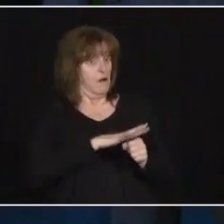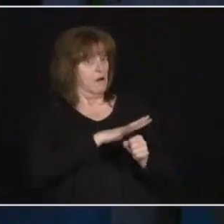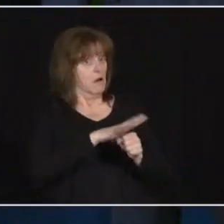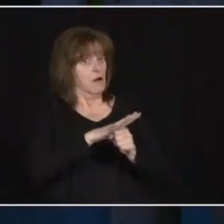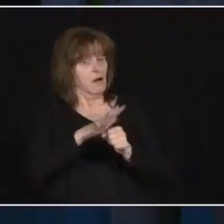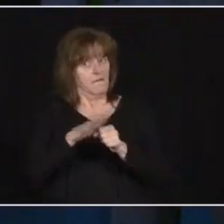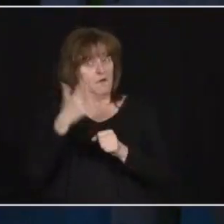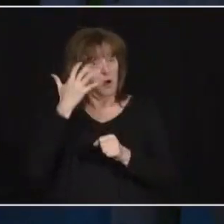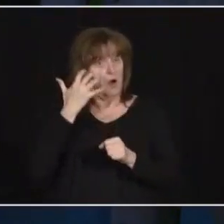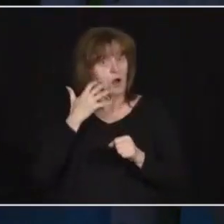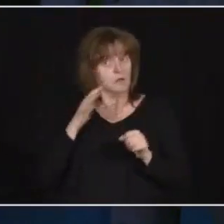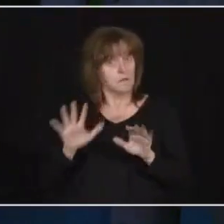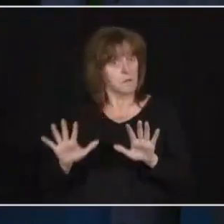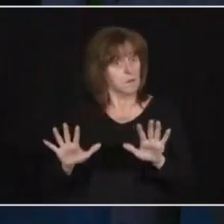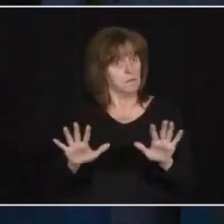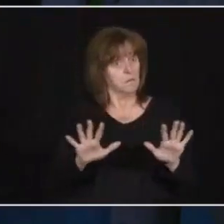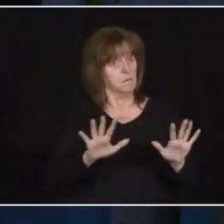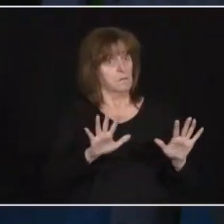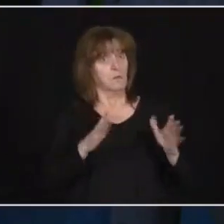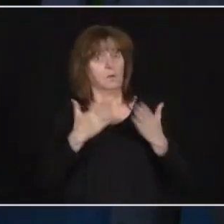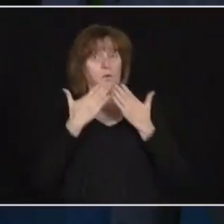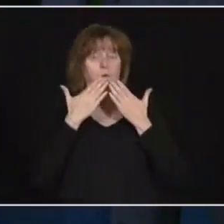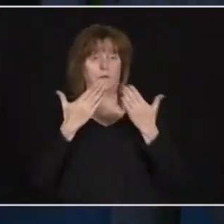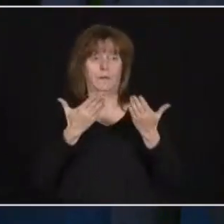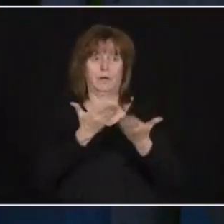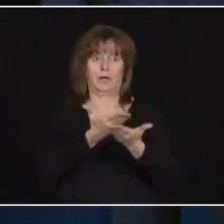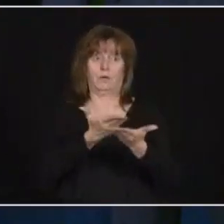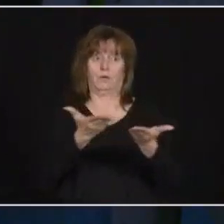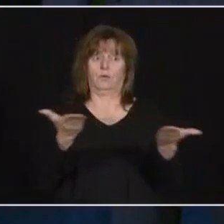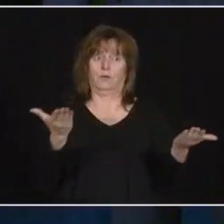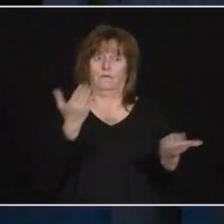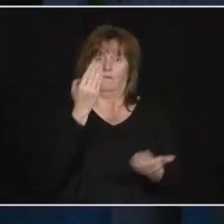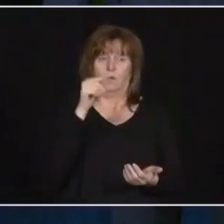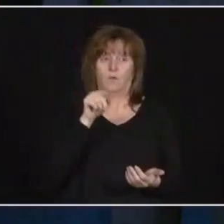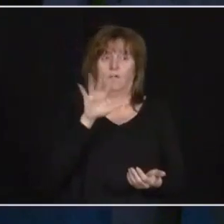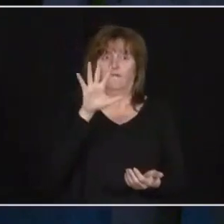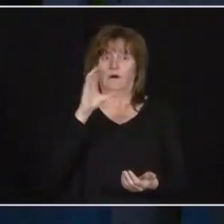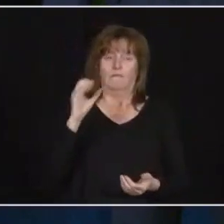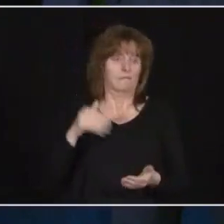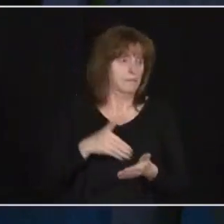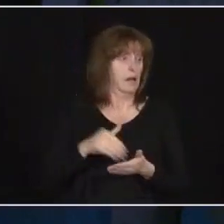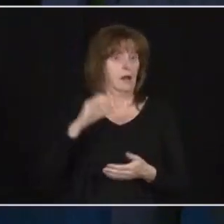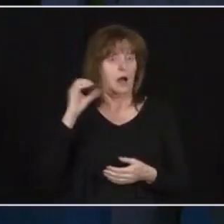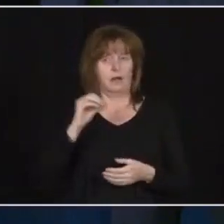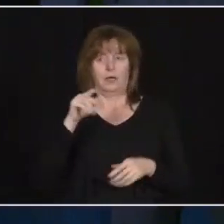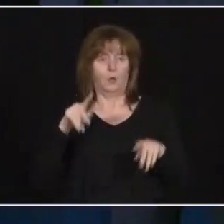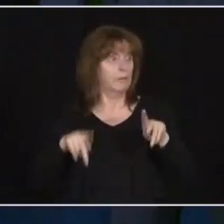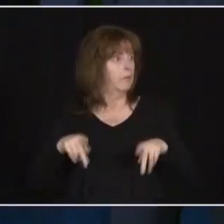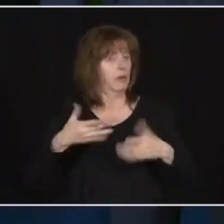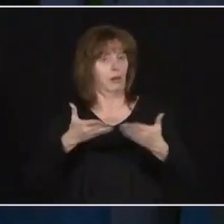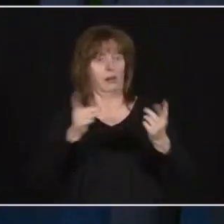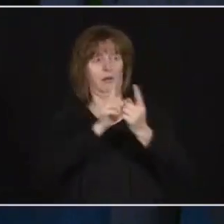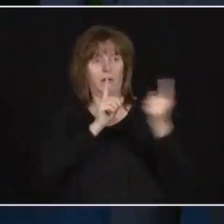we're very fortunate that we haven't needed that additional capacity, thanks to the efforts of all 14.5 million Ontarians who have made the